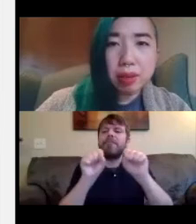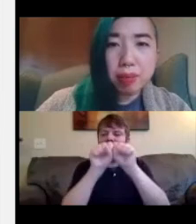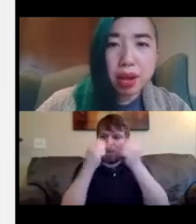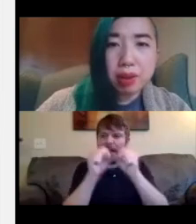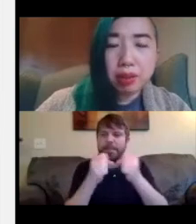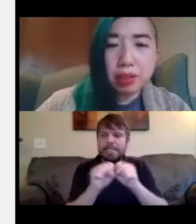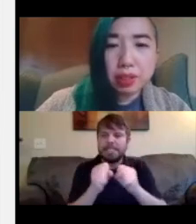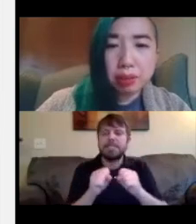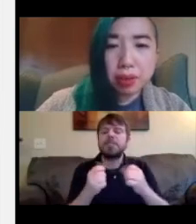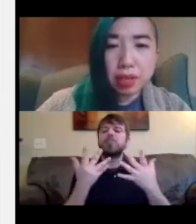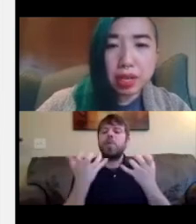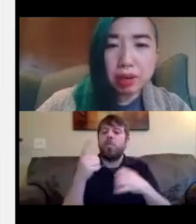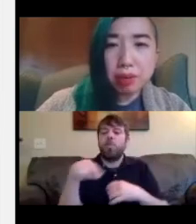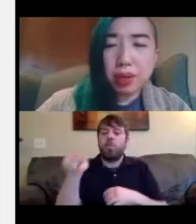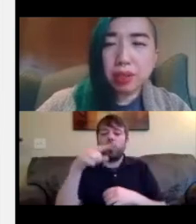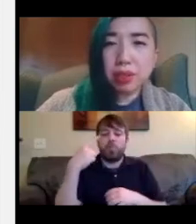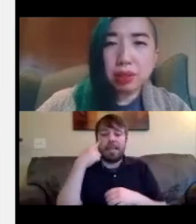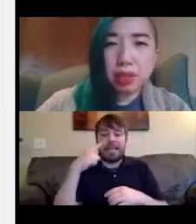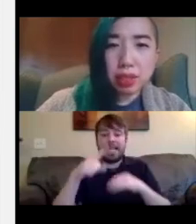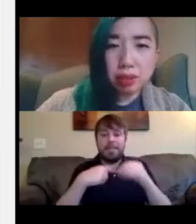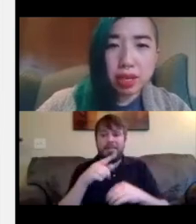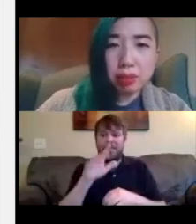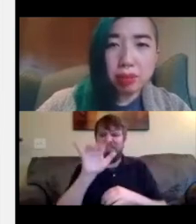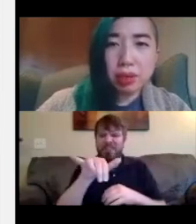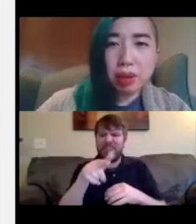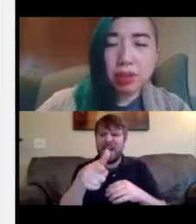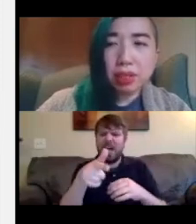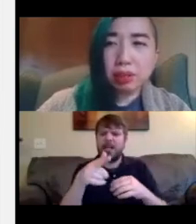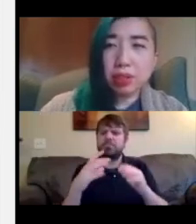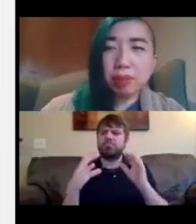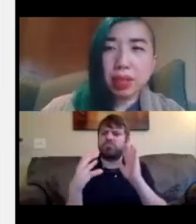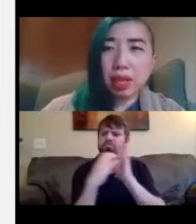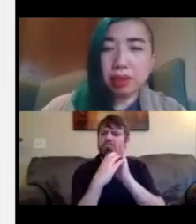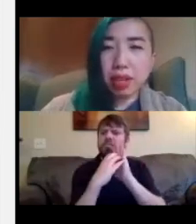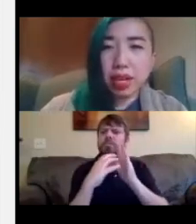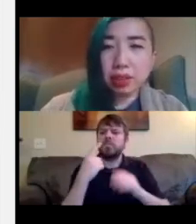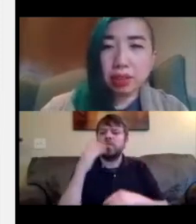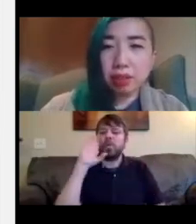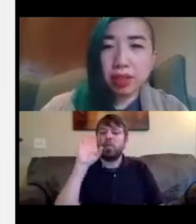about this work and what it's doing. We know that there's something underlying this surface,